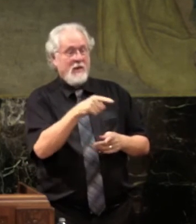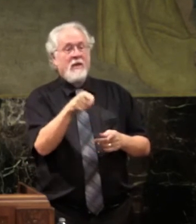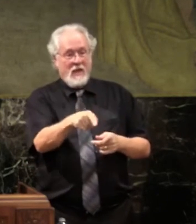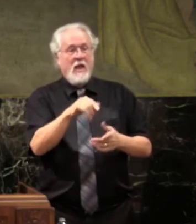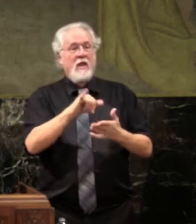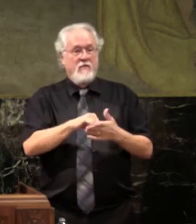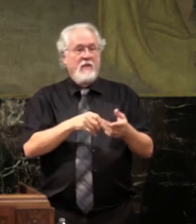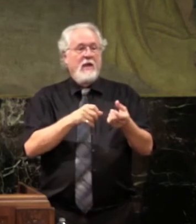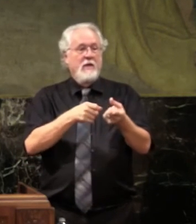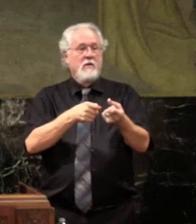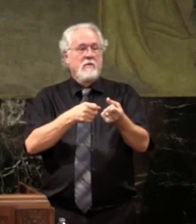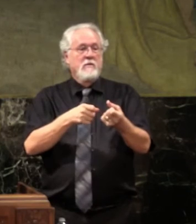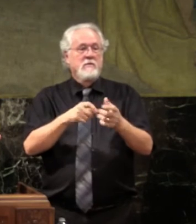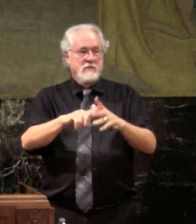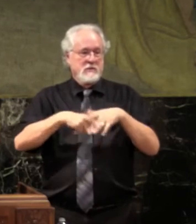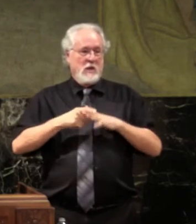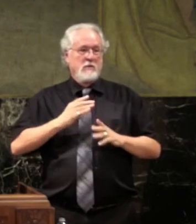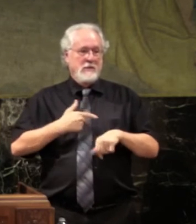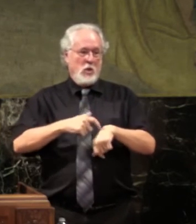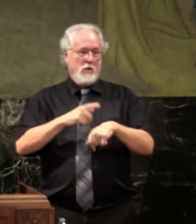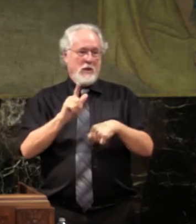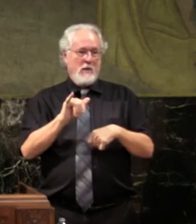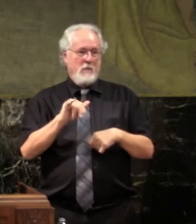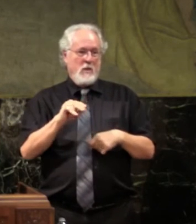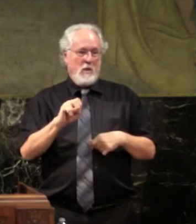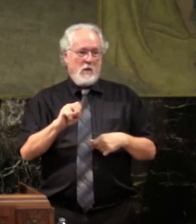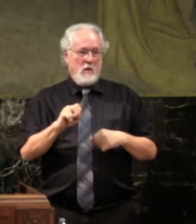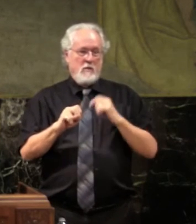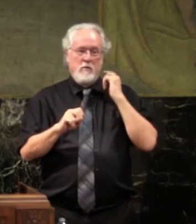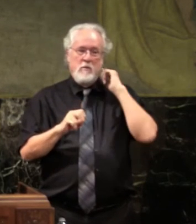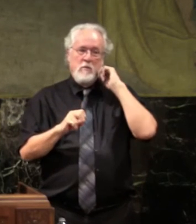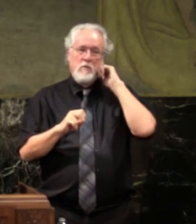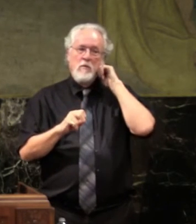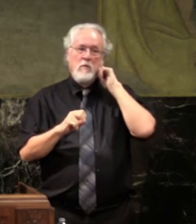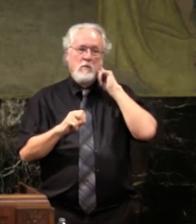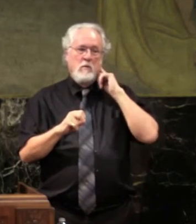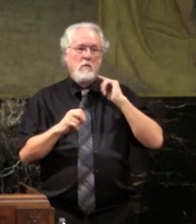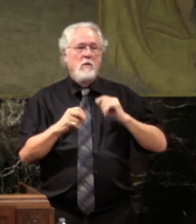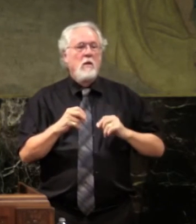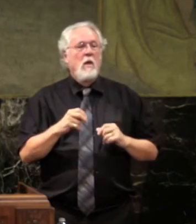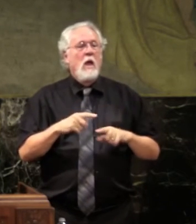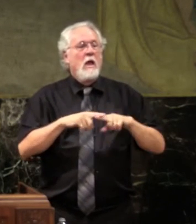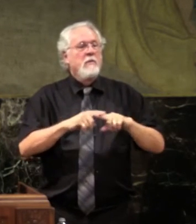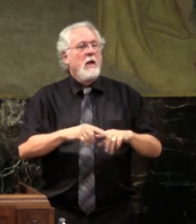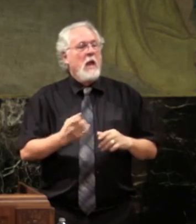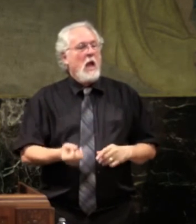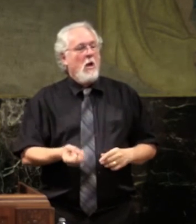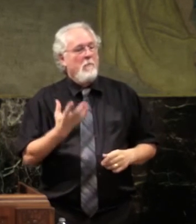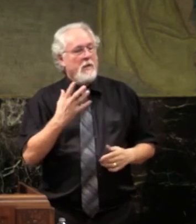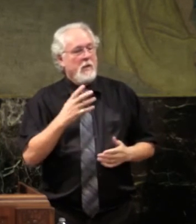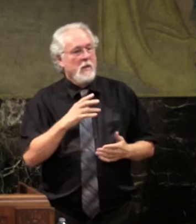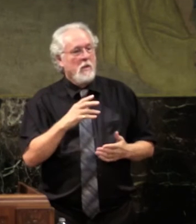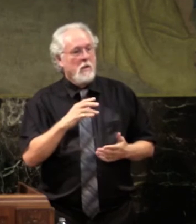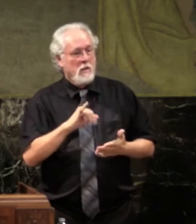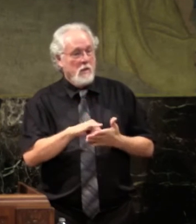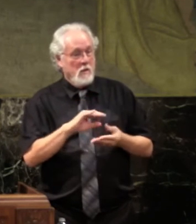our timeline to fix the deficit depending on how big that number is will